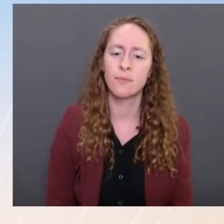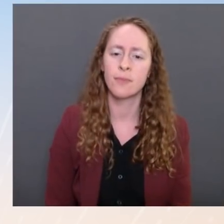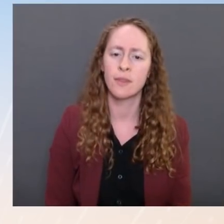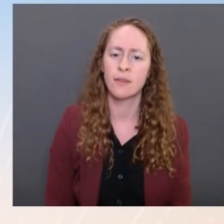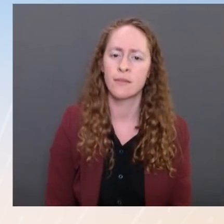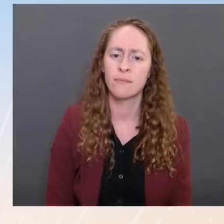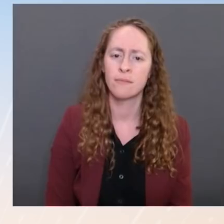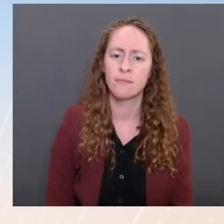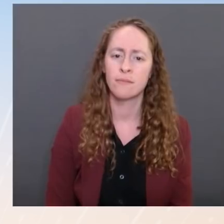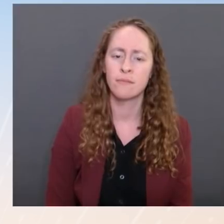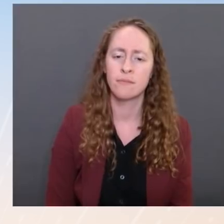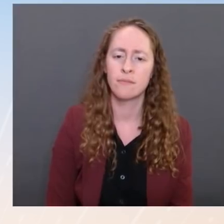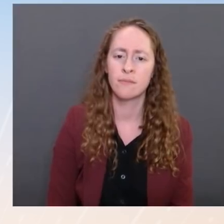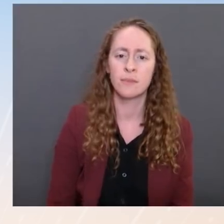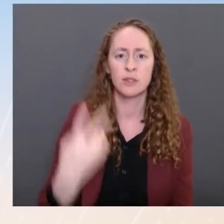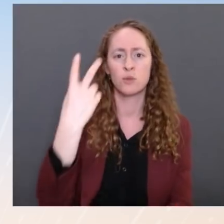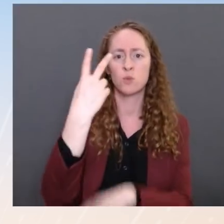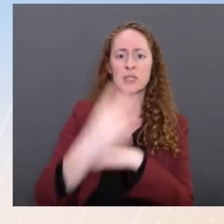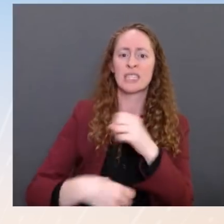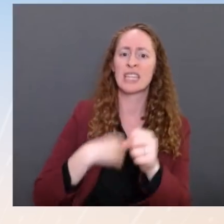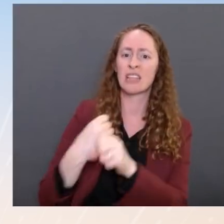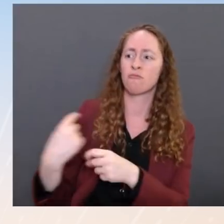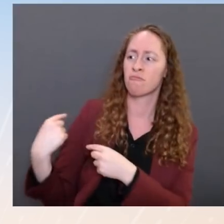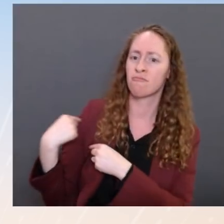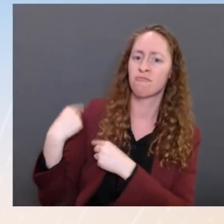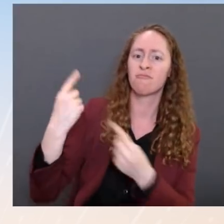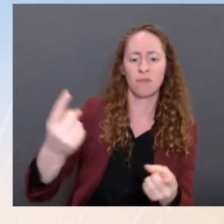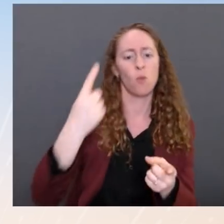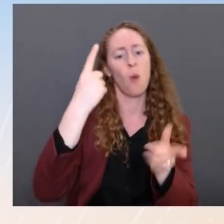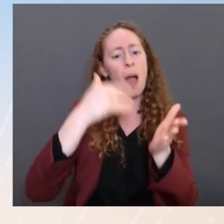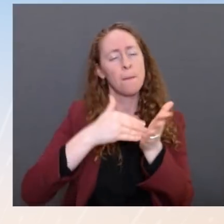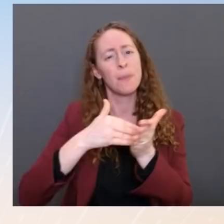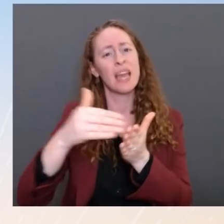the President -- then President-Elect and Vice President-Elect -- were there at the Lincoln Memorial --